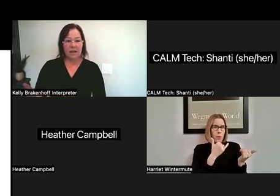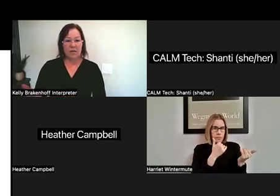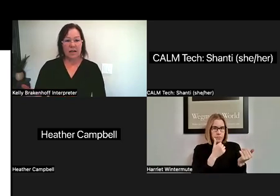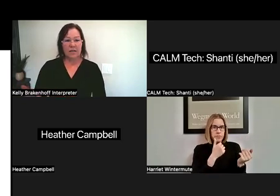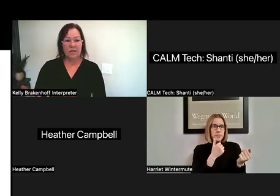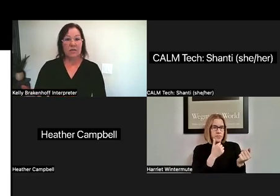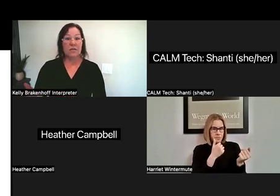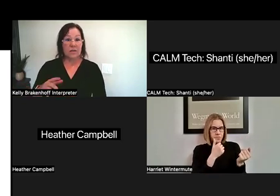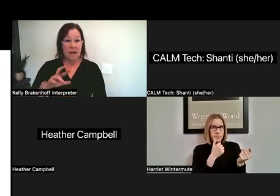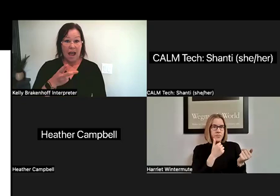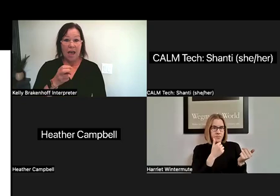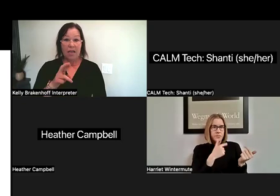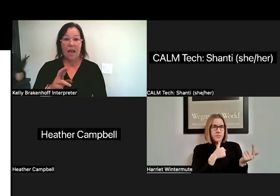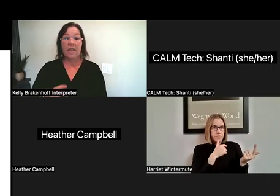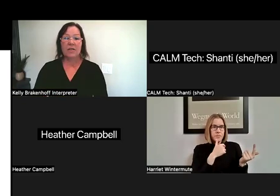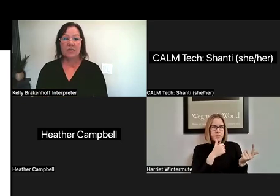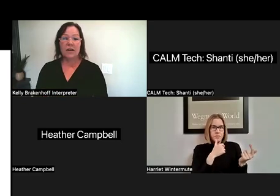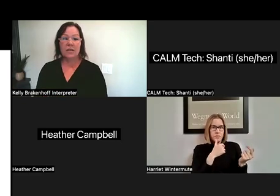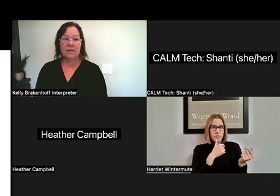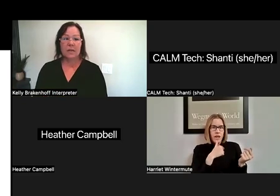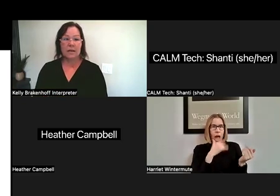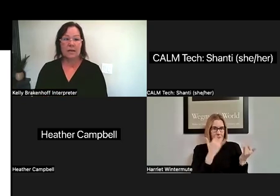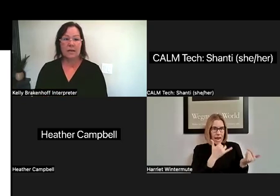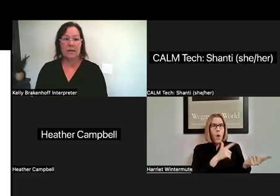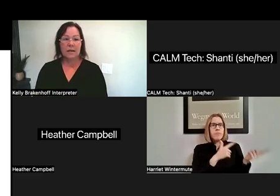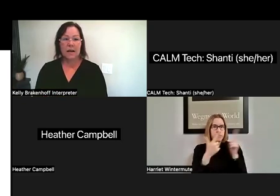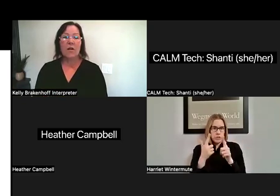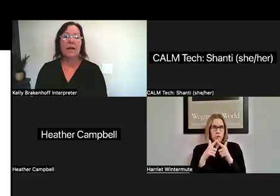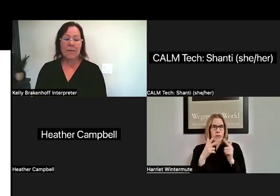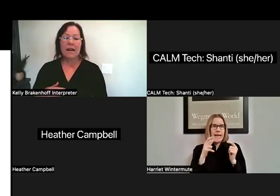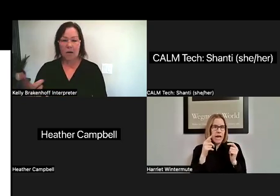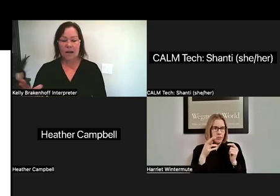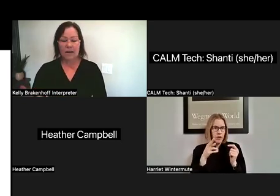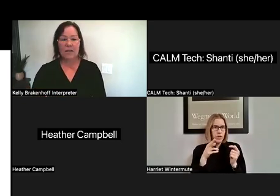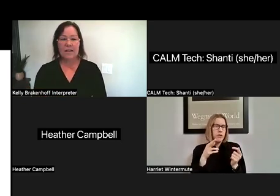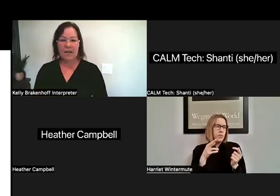is going to -- Heather is going to explain -- now I'm going to give it over to Heather